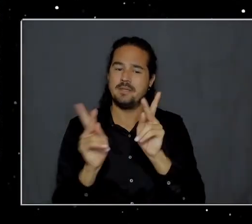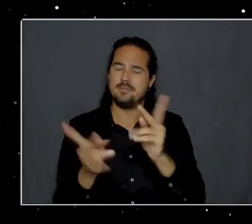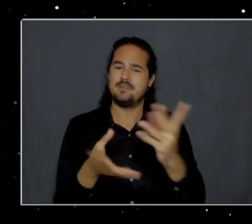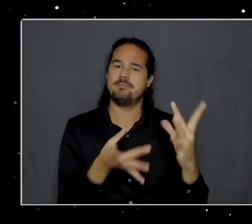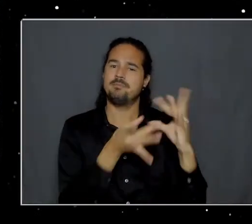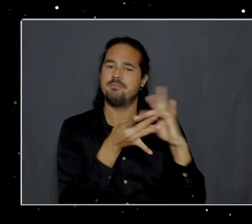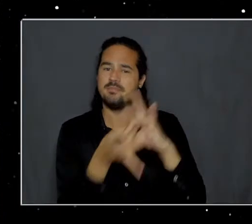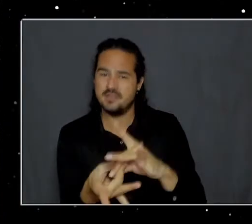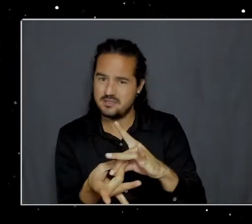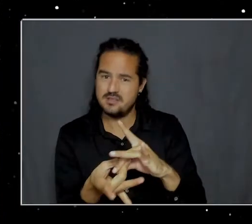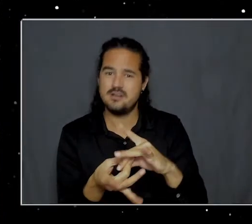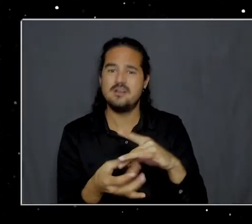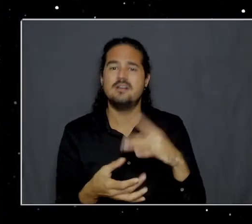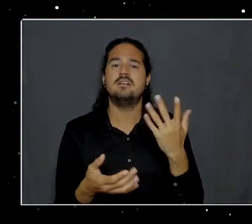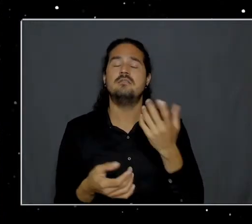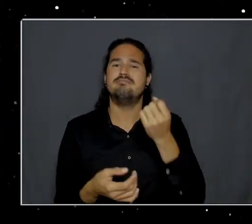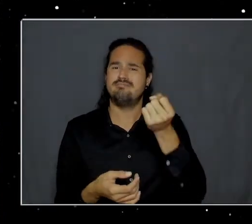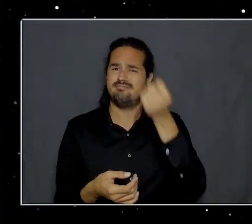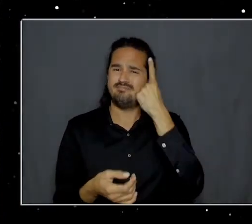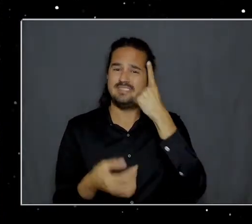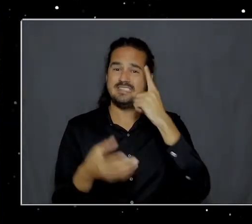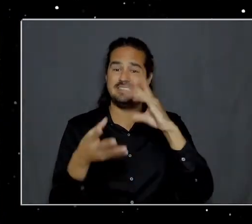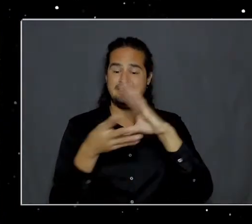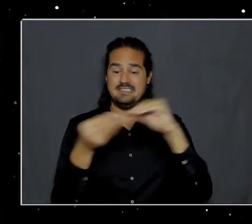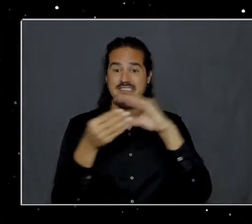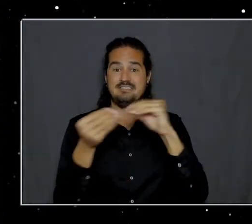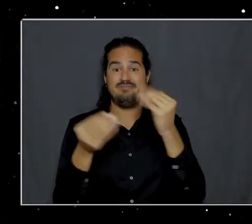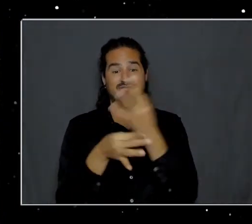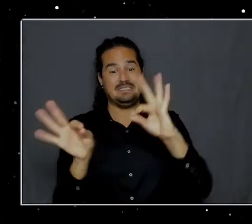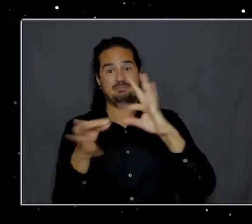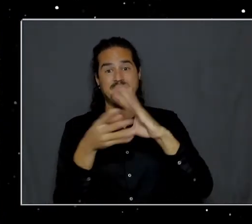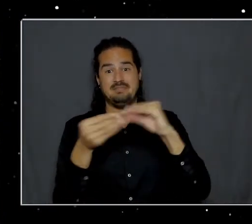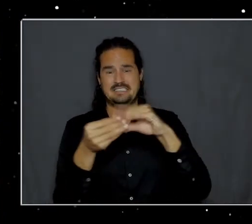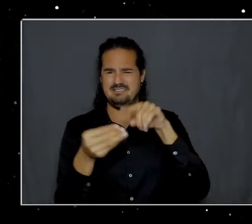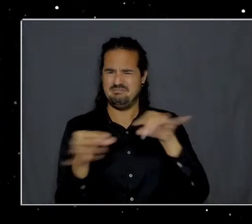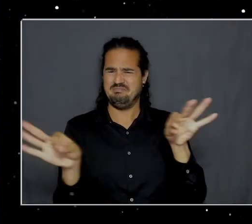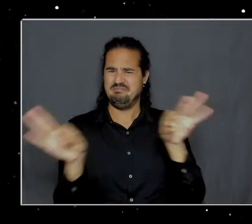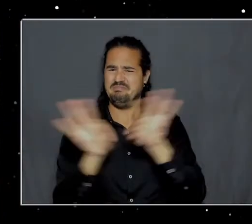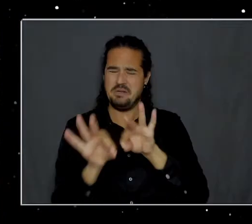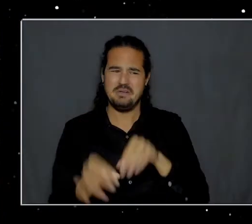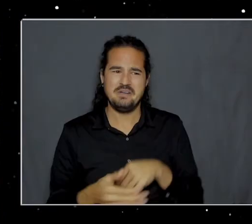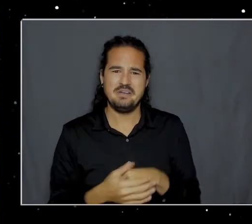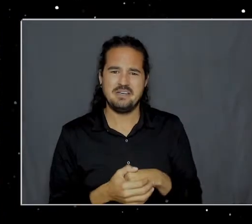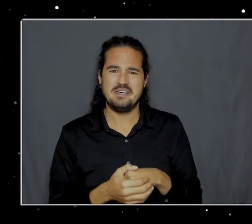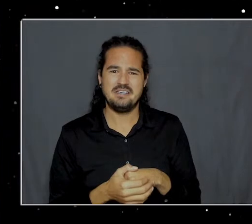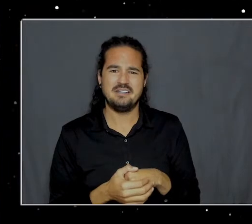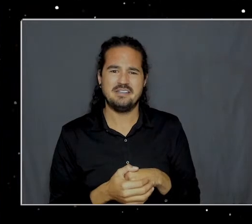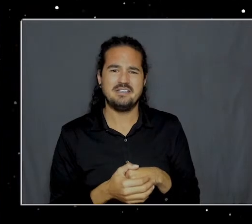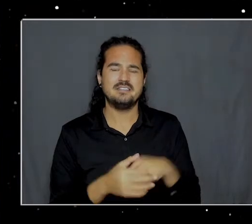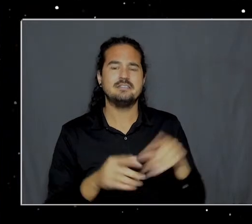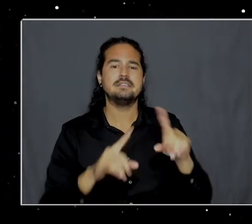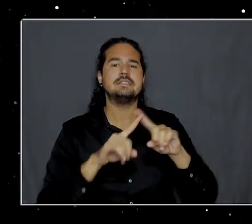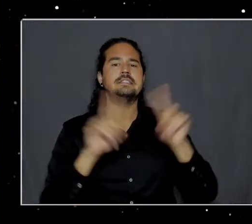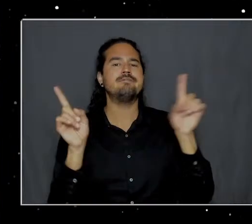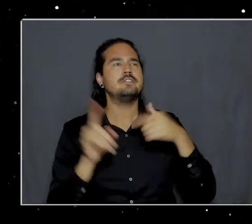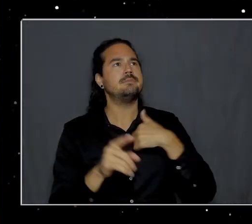AND SO, IT MAKES SENSE THAT SPEECH WAS SO CRITICAL. IT STILL IS CRITICAL. BUT SPEECH WAS ACTUALLY